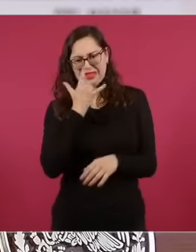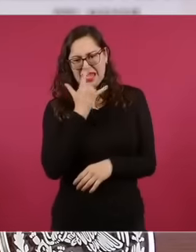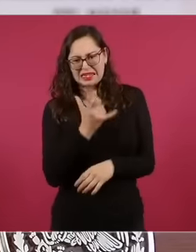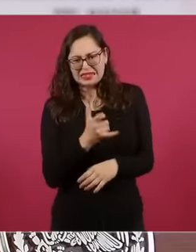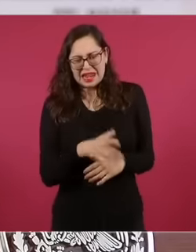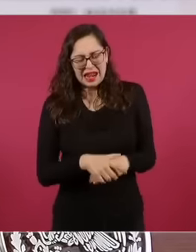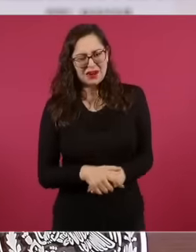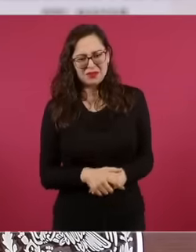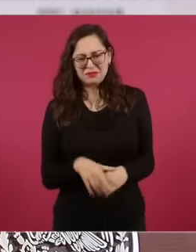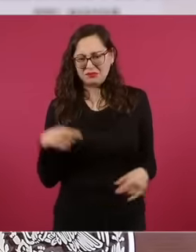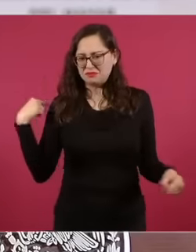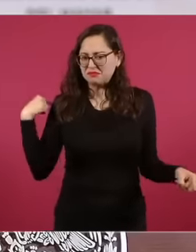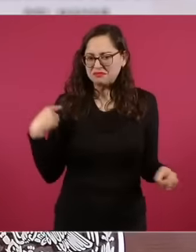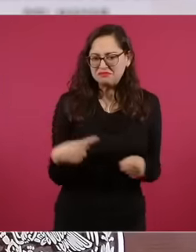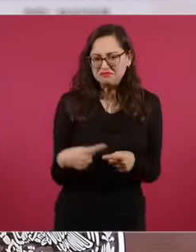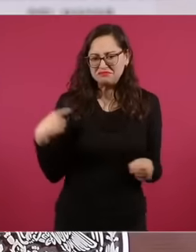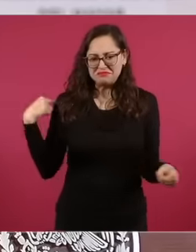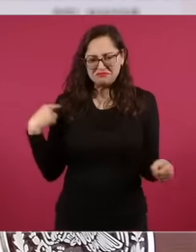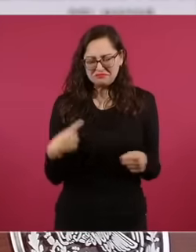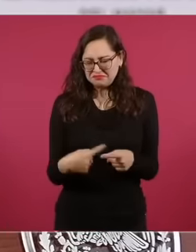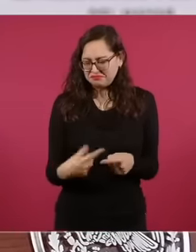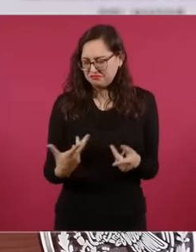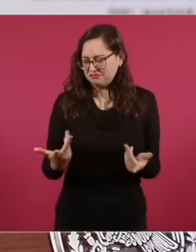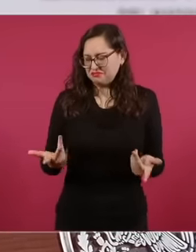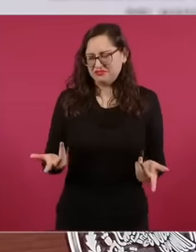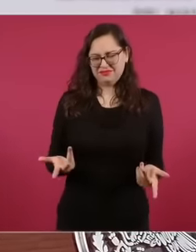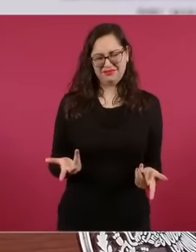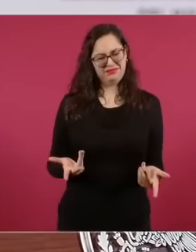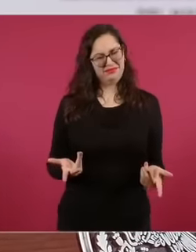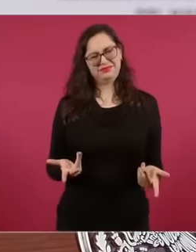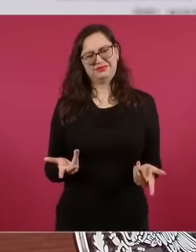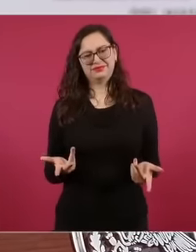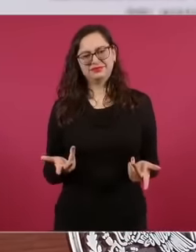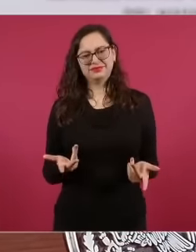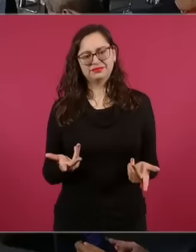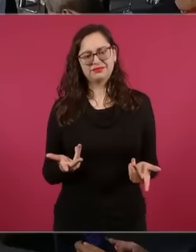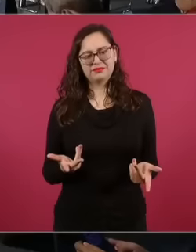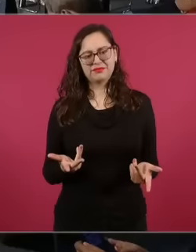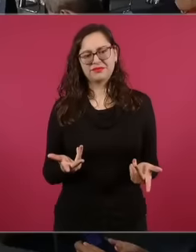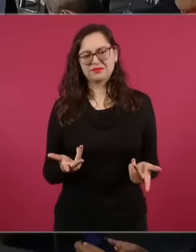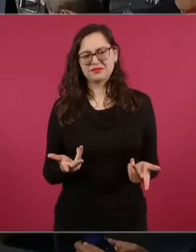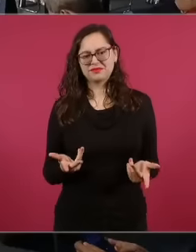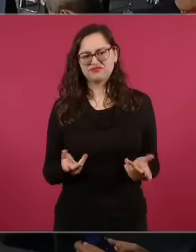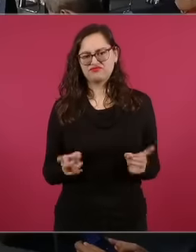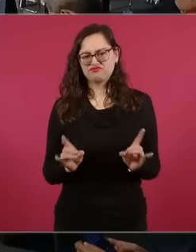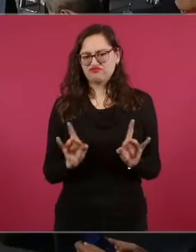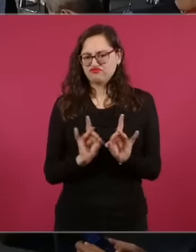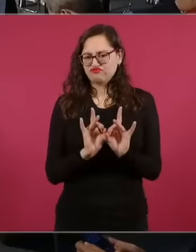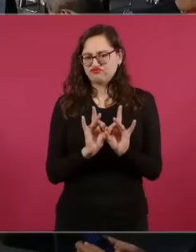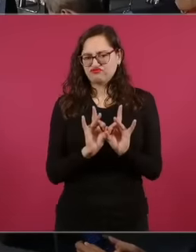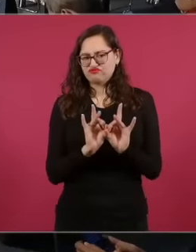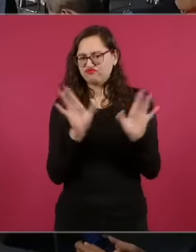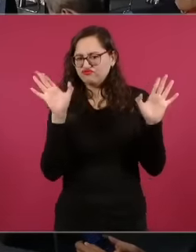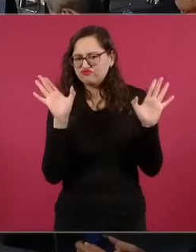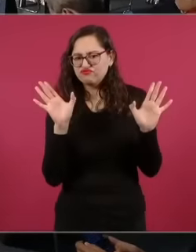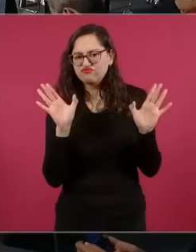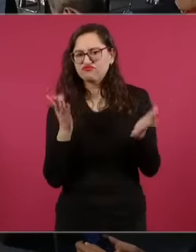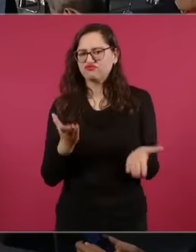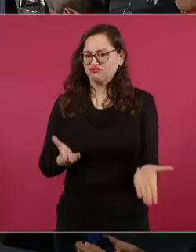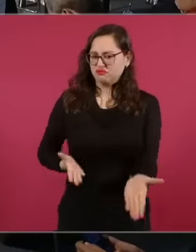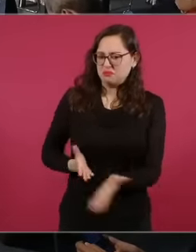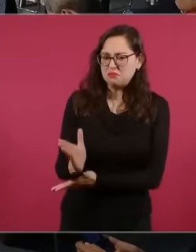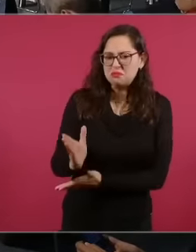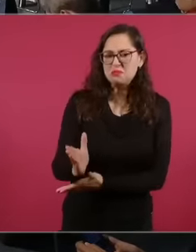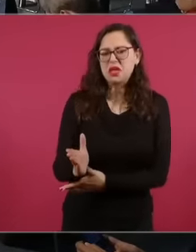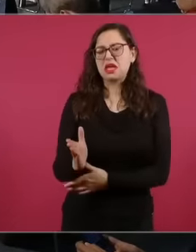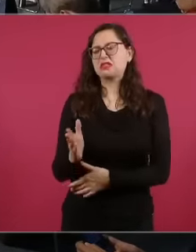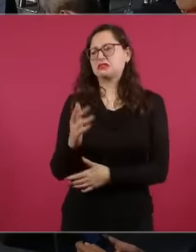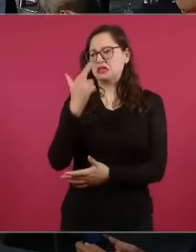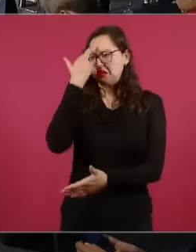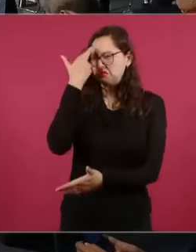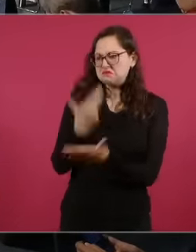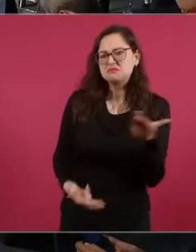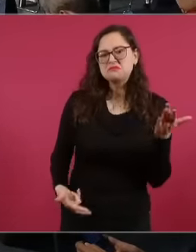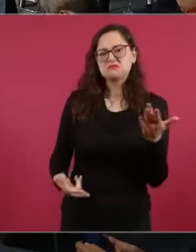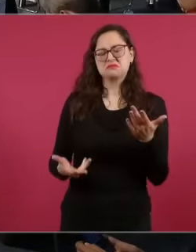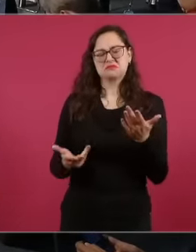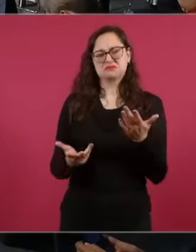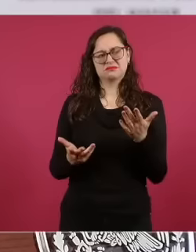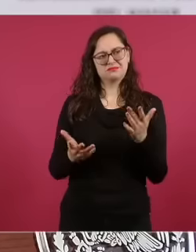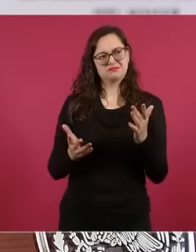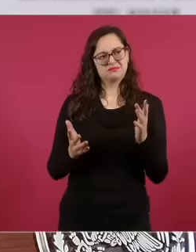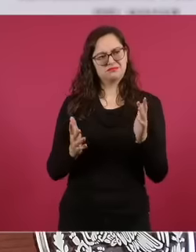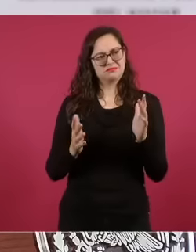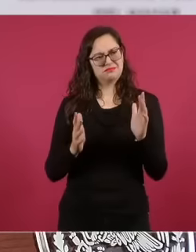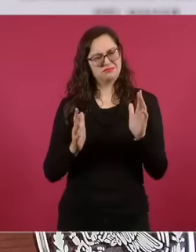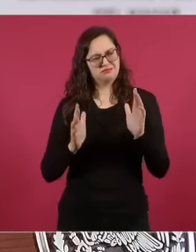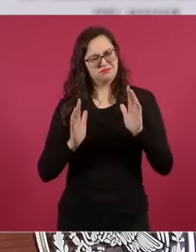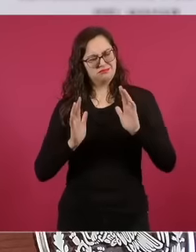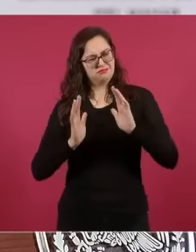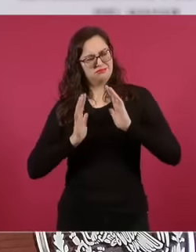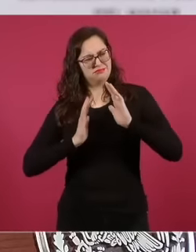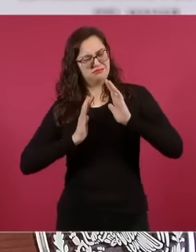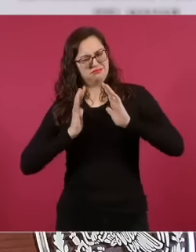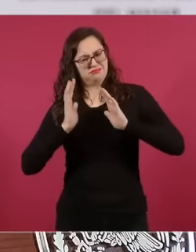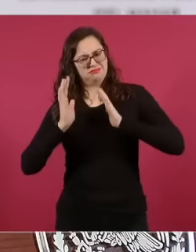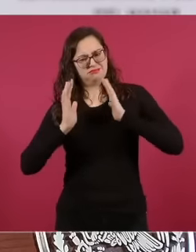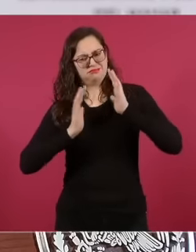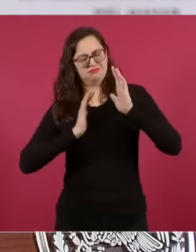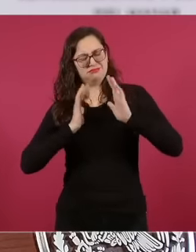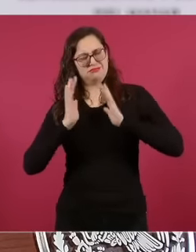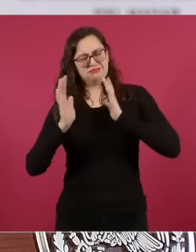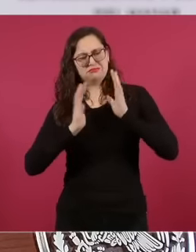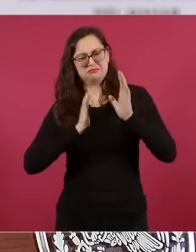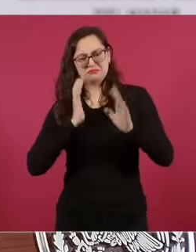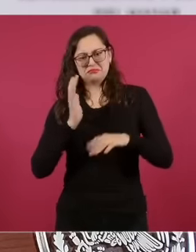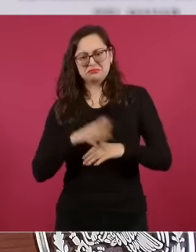point out, acts of lack of respect for our sovereignty, such as